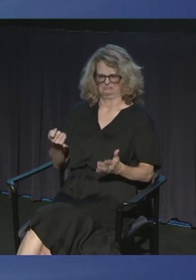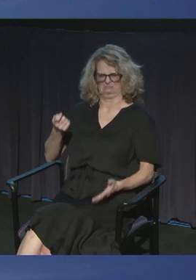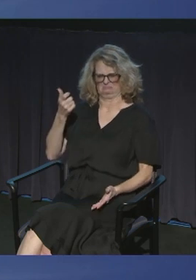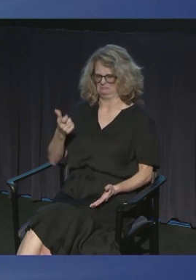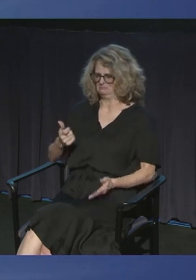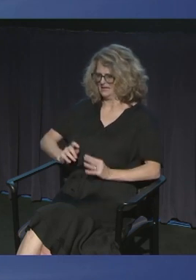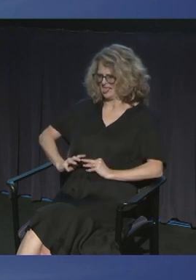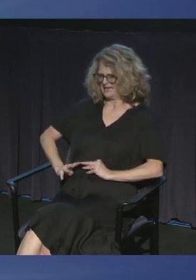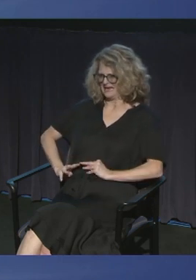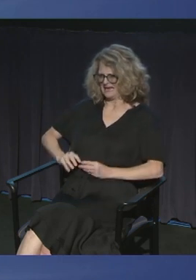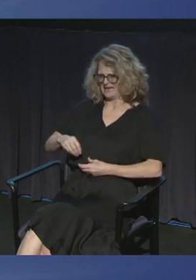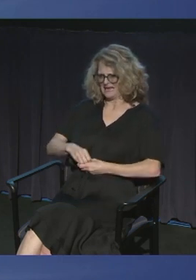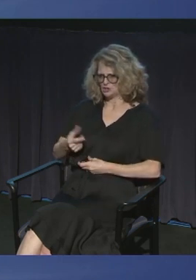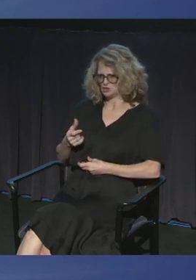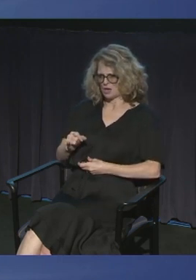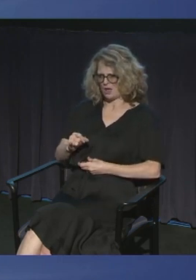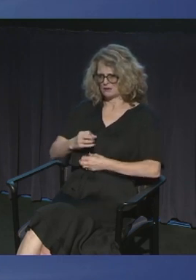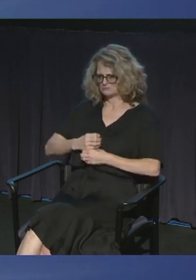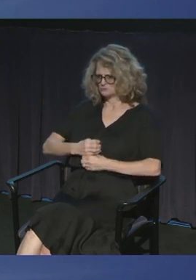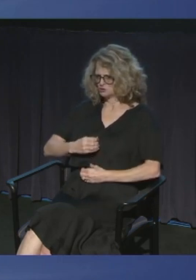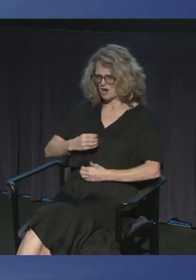LEAKAGE AT THE POINT OF THE ARROW TO MEND LEAKAGE.